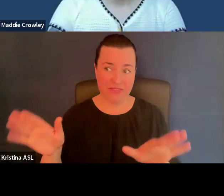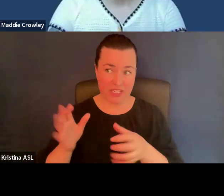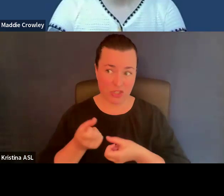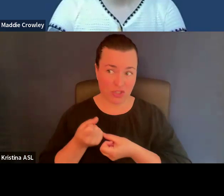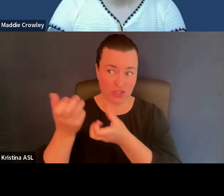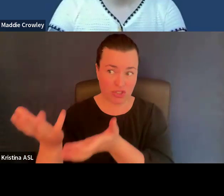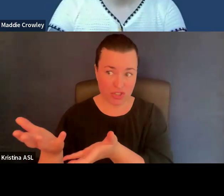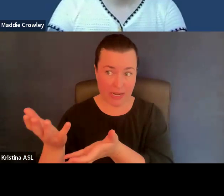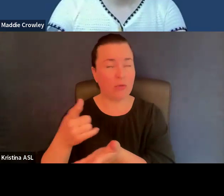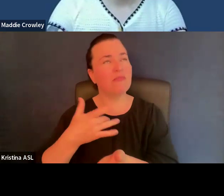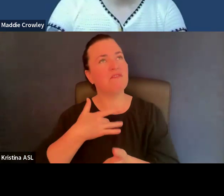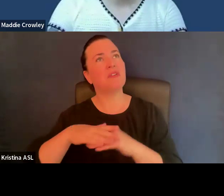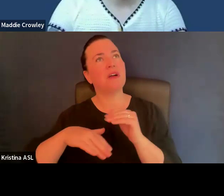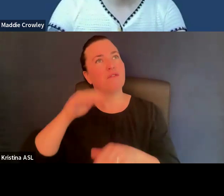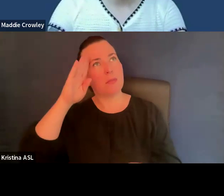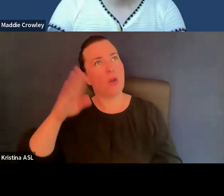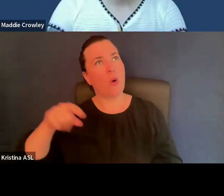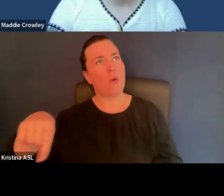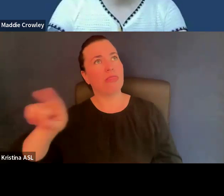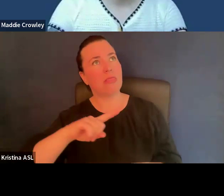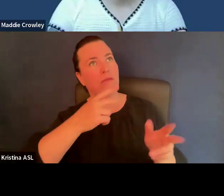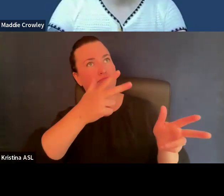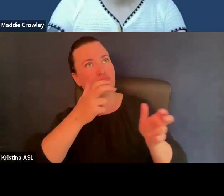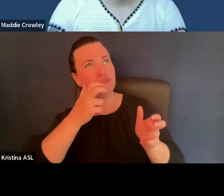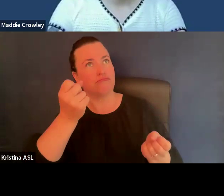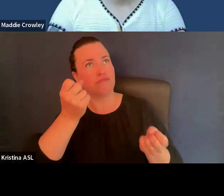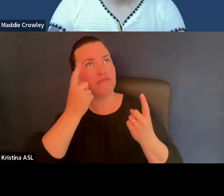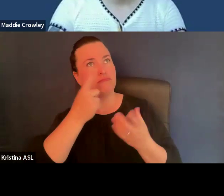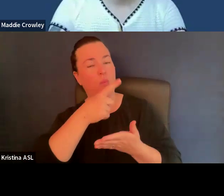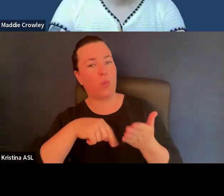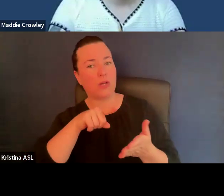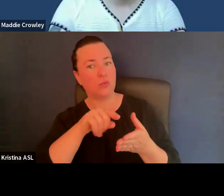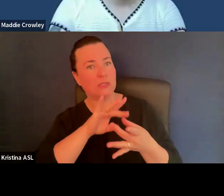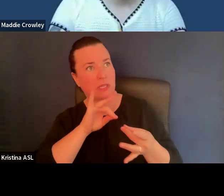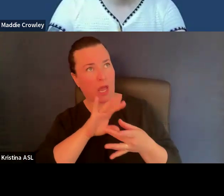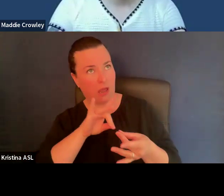people will hear what you say, and hopefully use that information